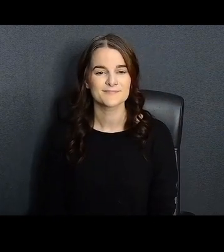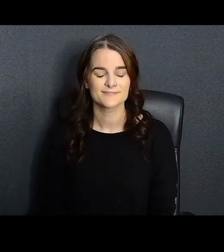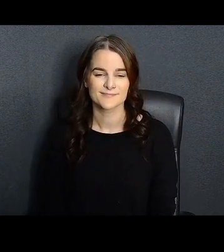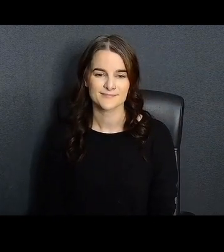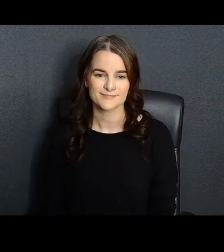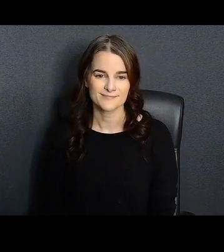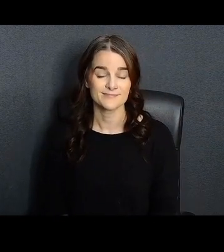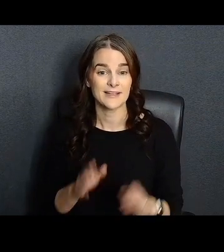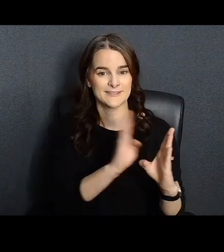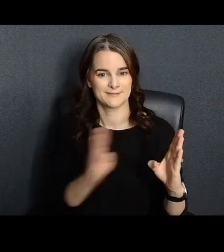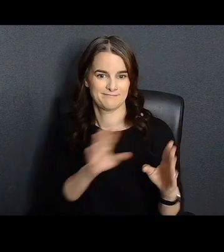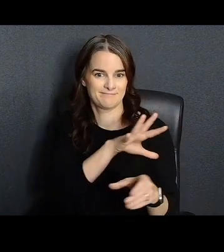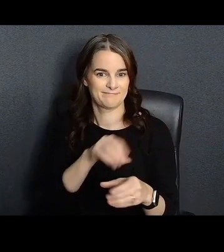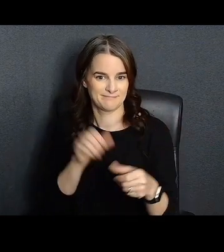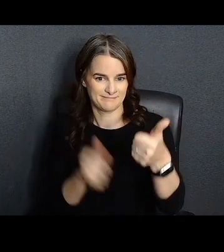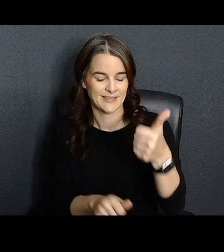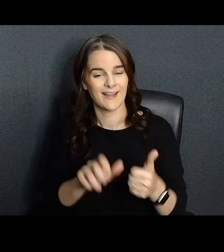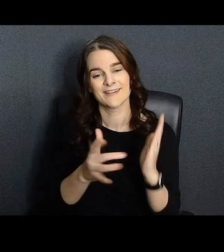This series is part of the Tech Accelerator Program.